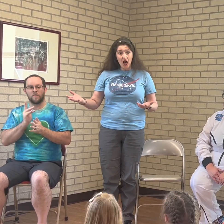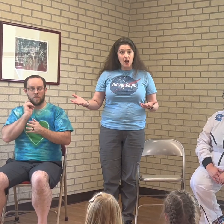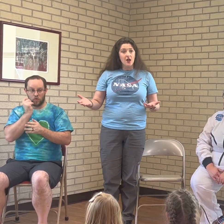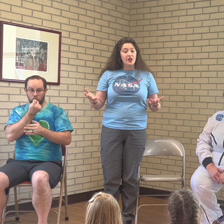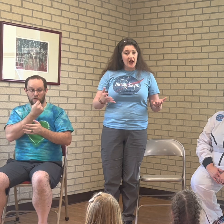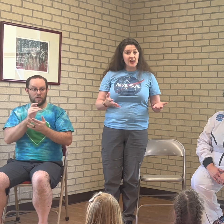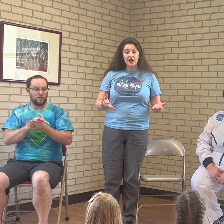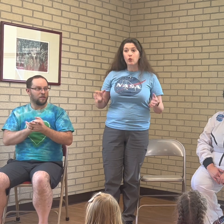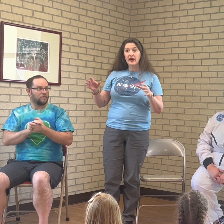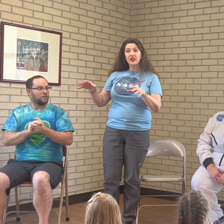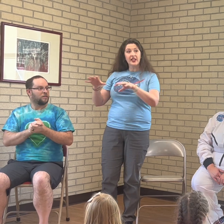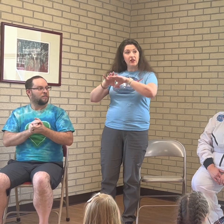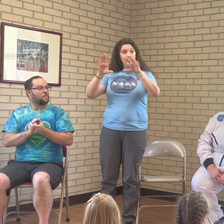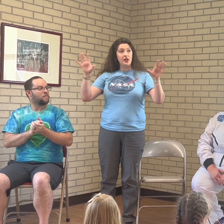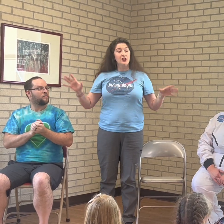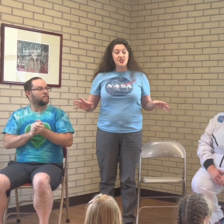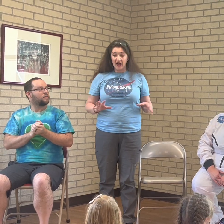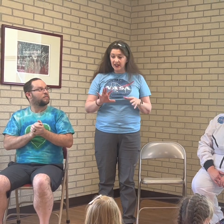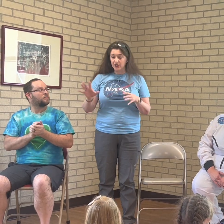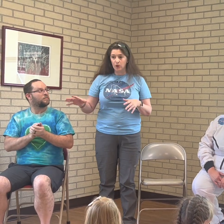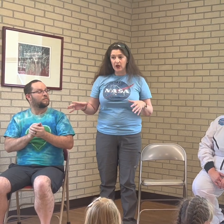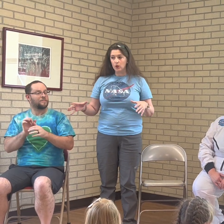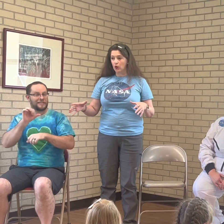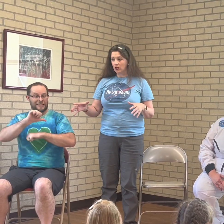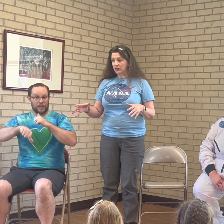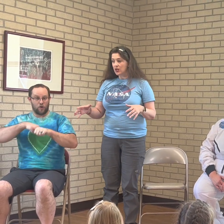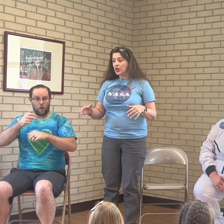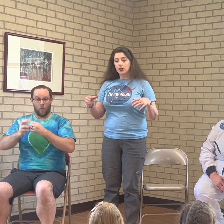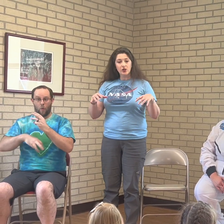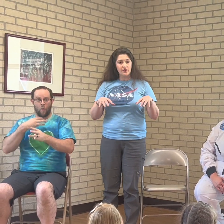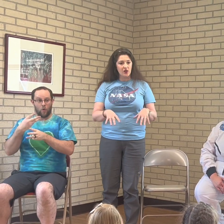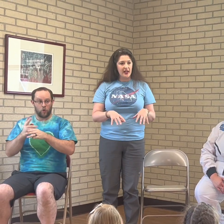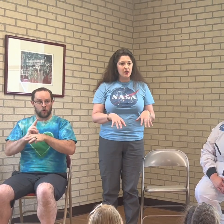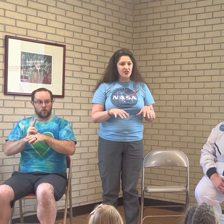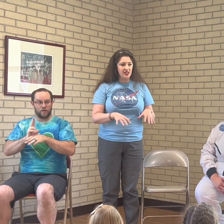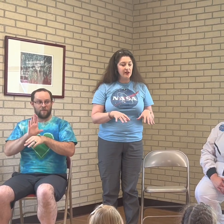Dr. Shannon: Yeah! Kind of. Like, we literally, scientists around the world use the volcanoes here